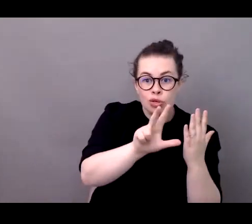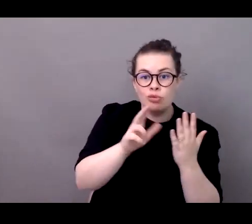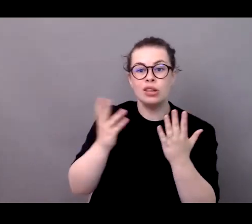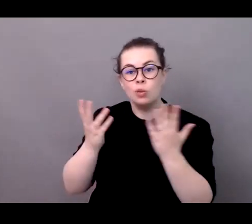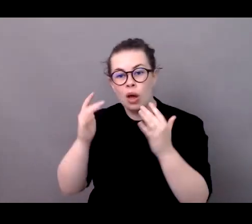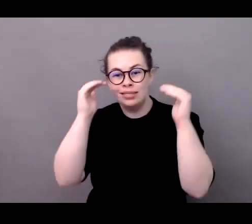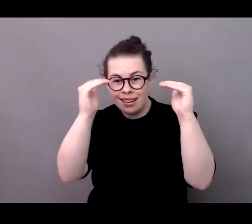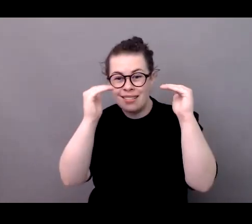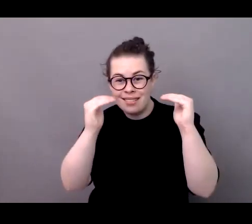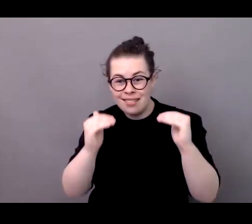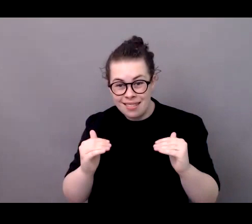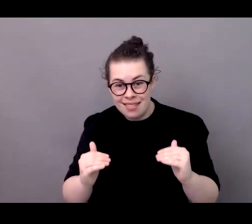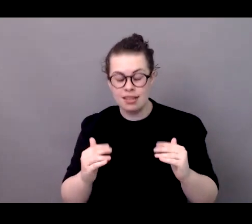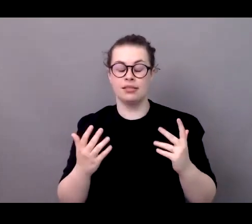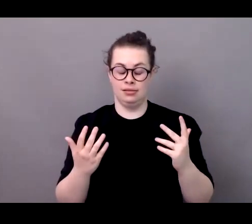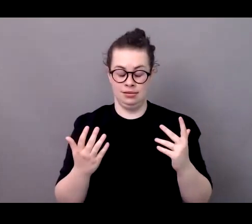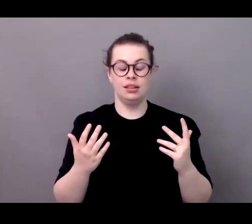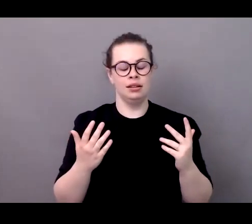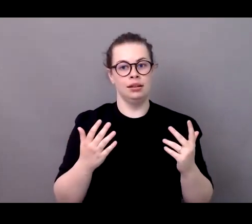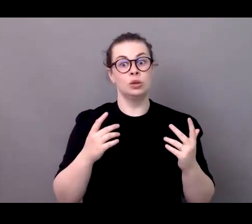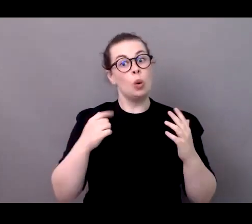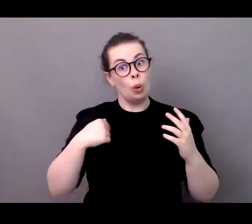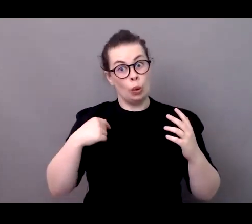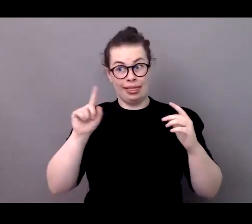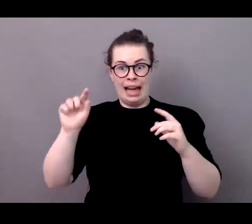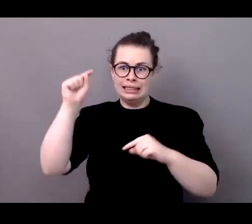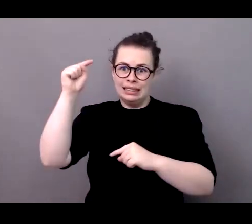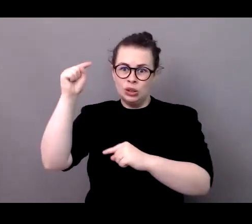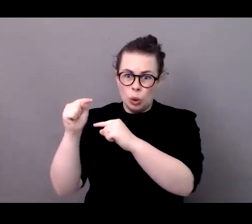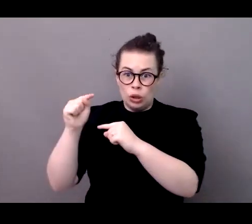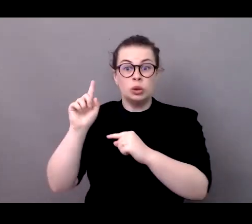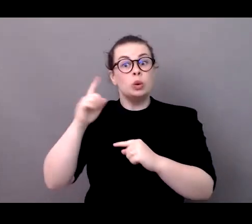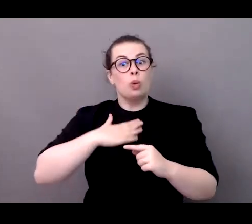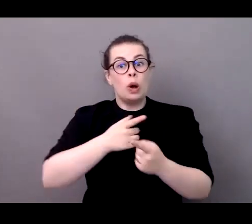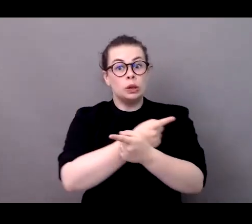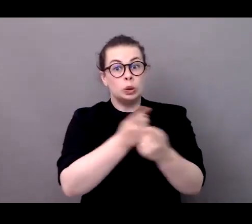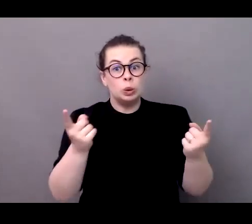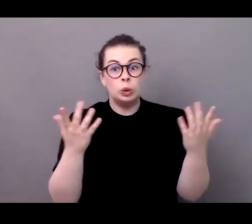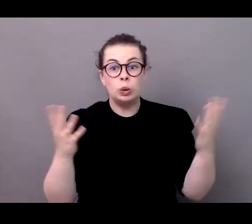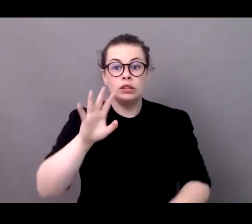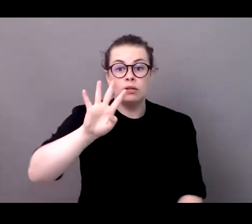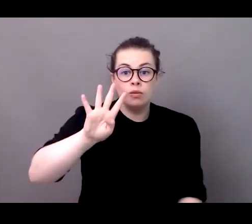which will be 4,000 words in total, but it means that each of you are allocated a separate section